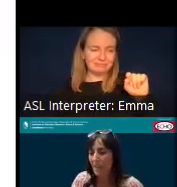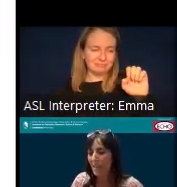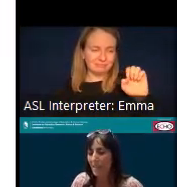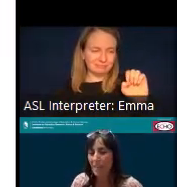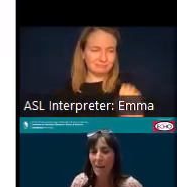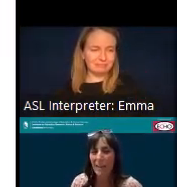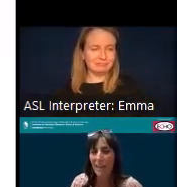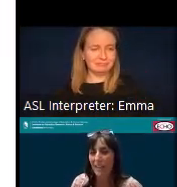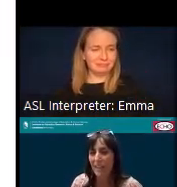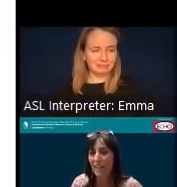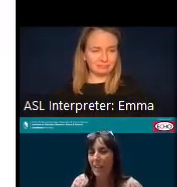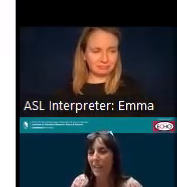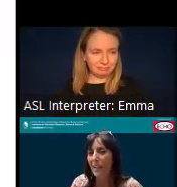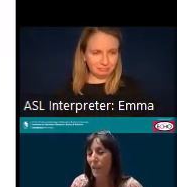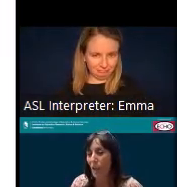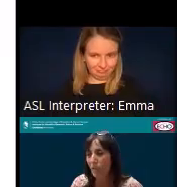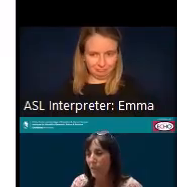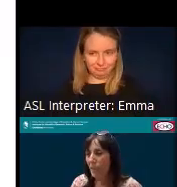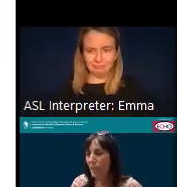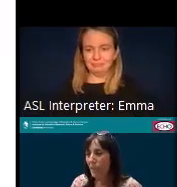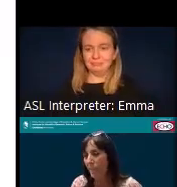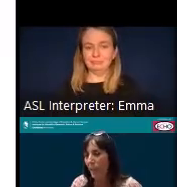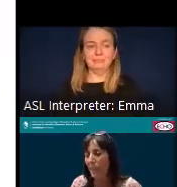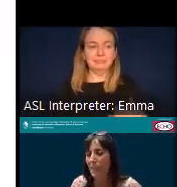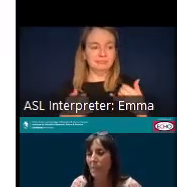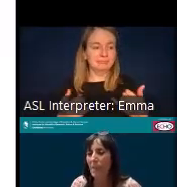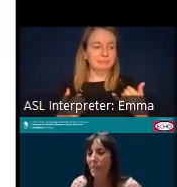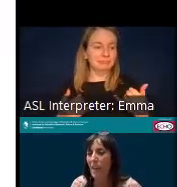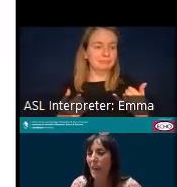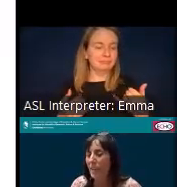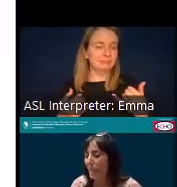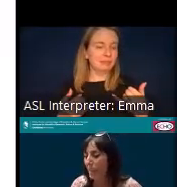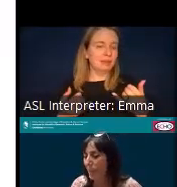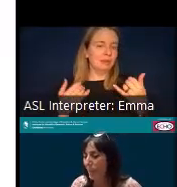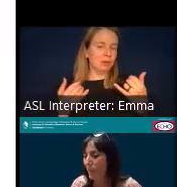So our case today is hopefully to look at some of that typical